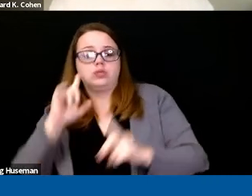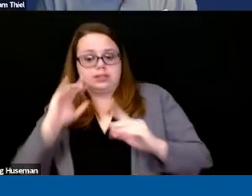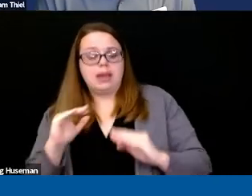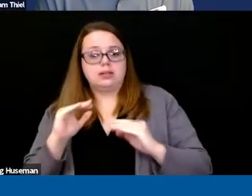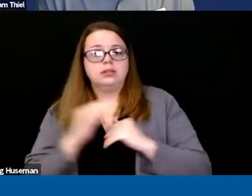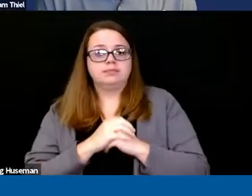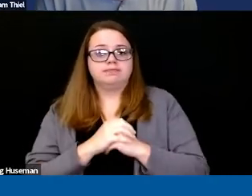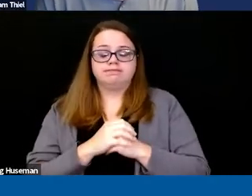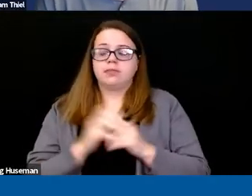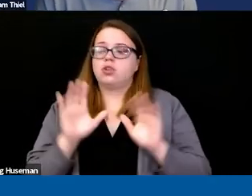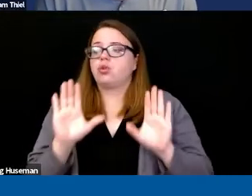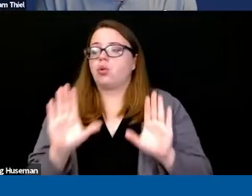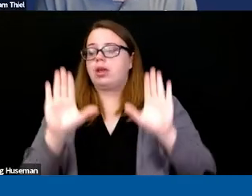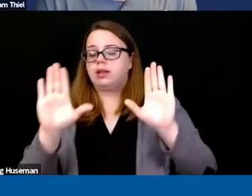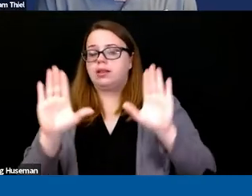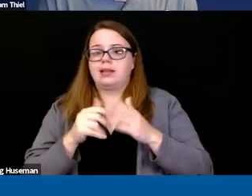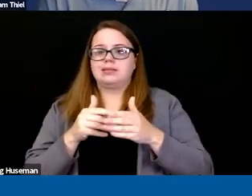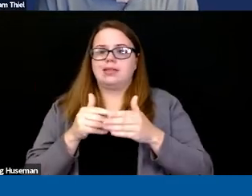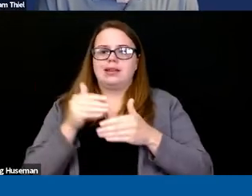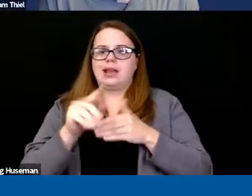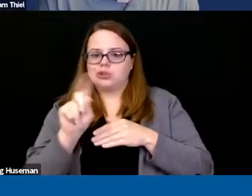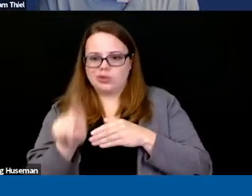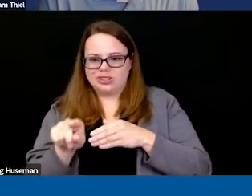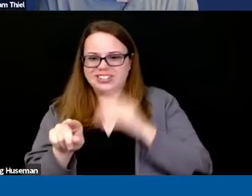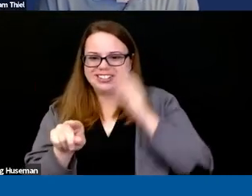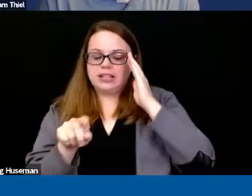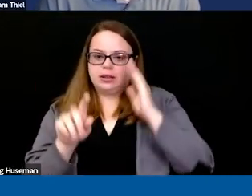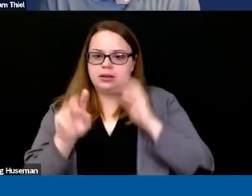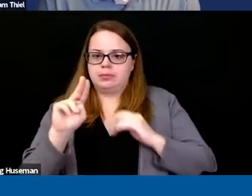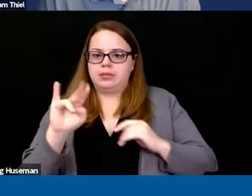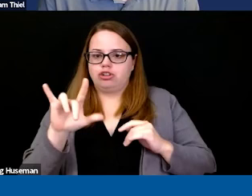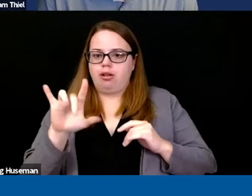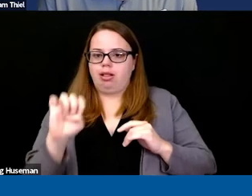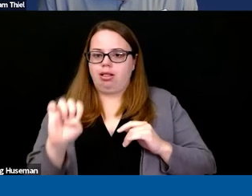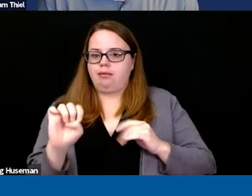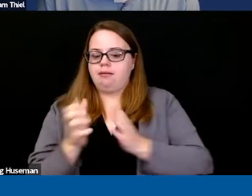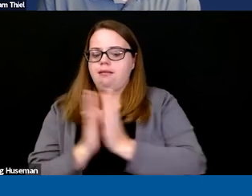Great, and that actually leads into the next question. Michelle asks, "Do you have any recommendations